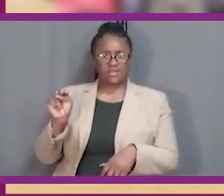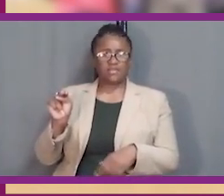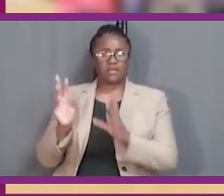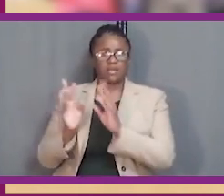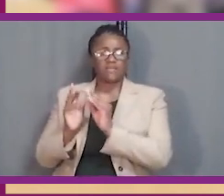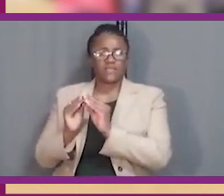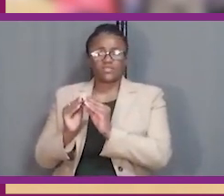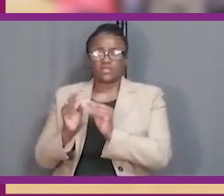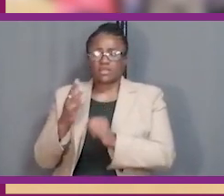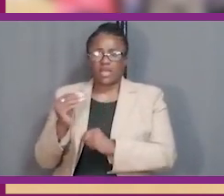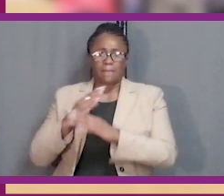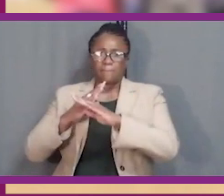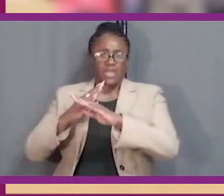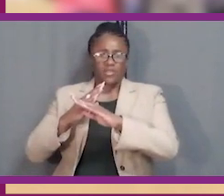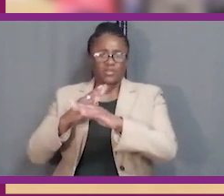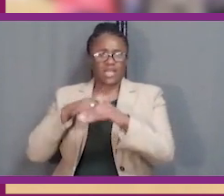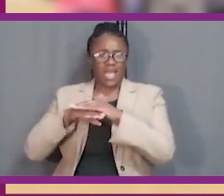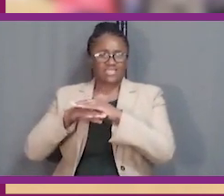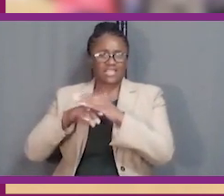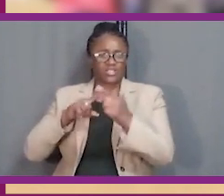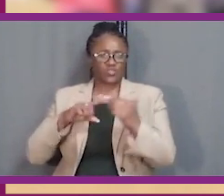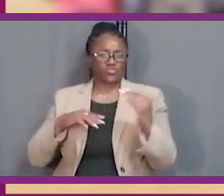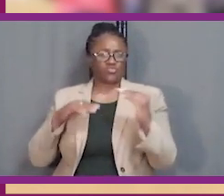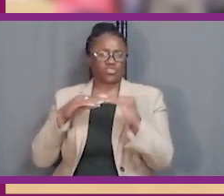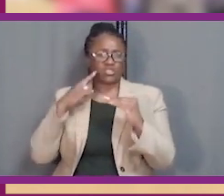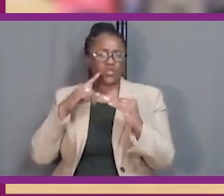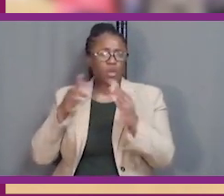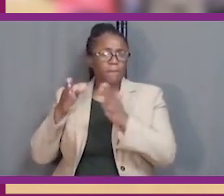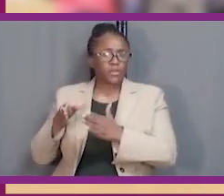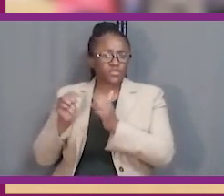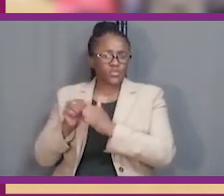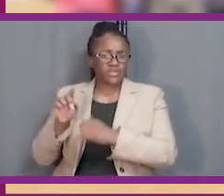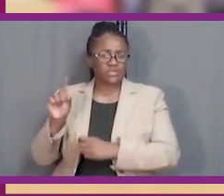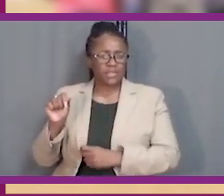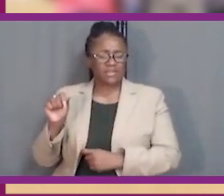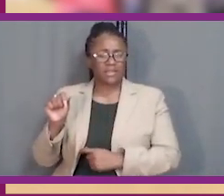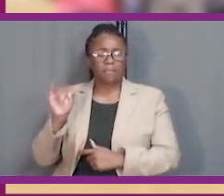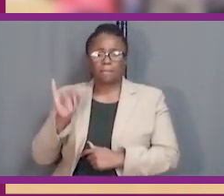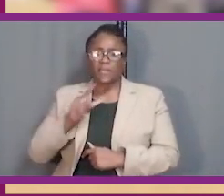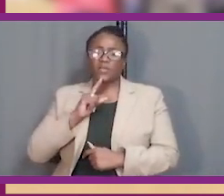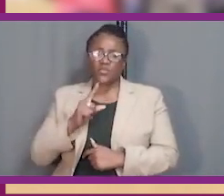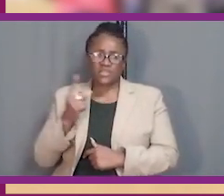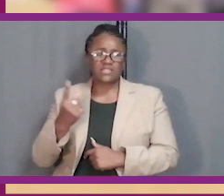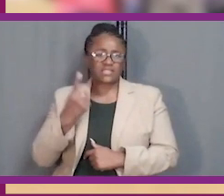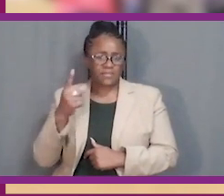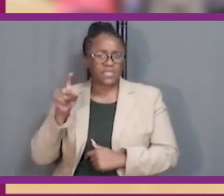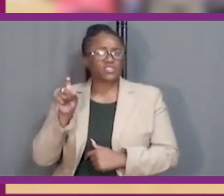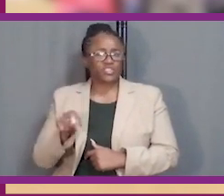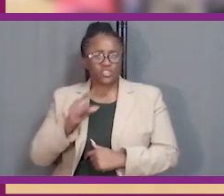is really something that should really be looked at, not just at the policies or convention ways